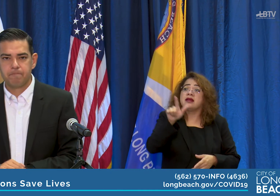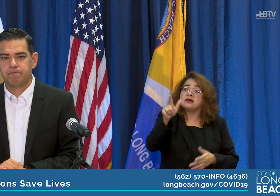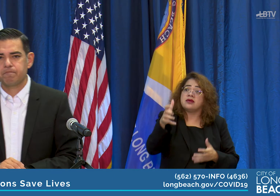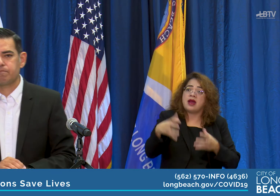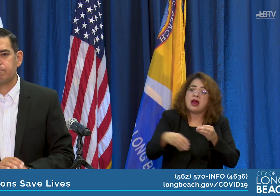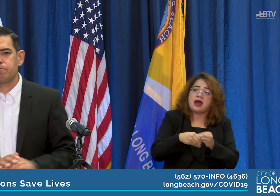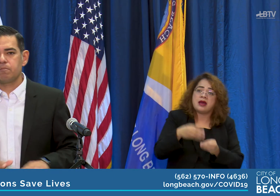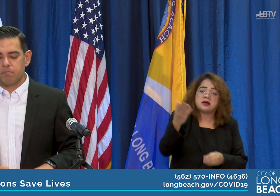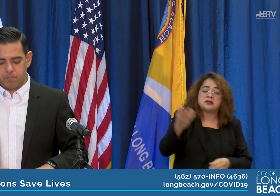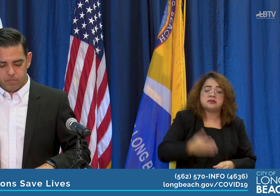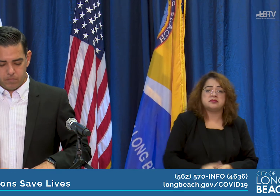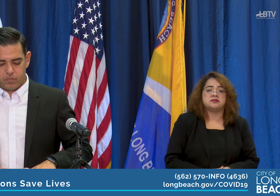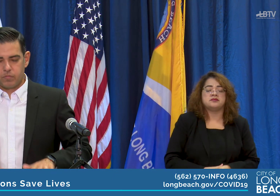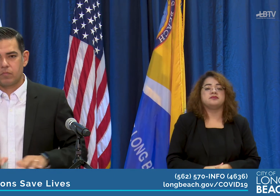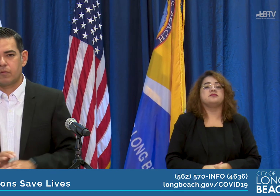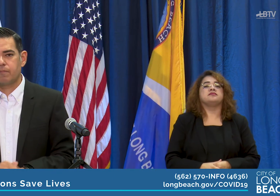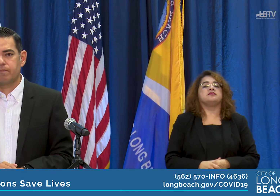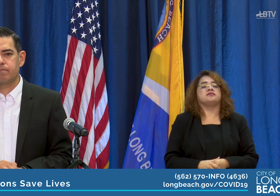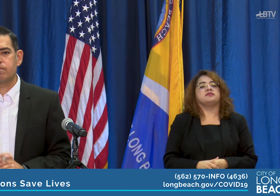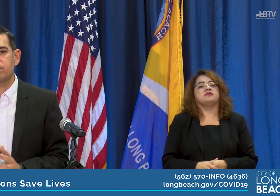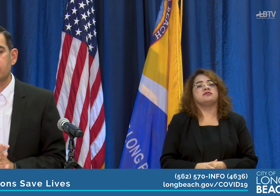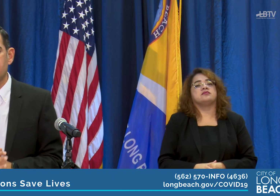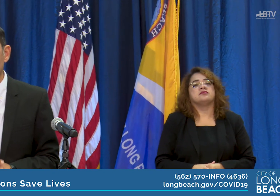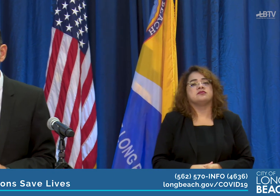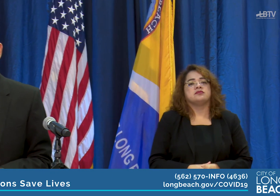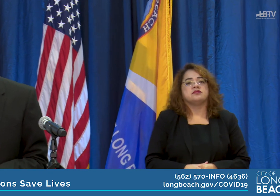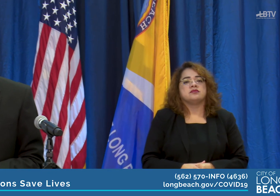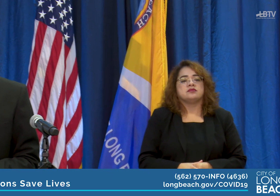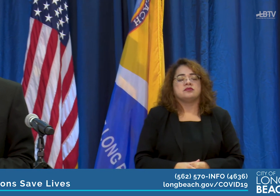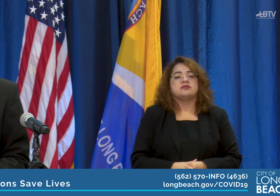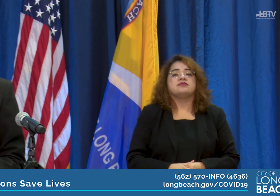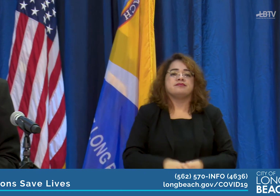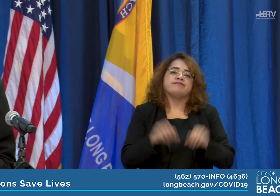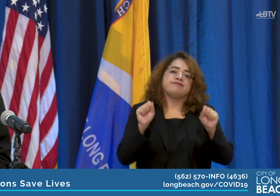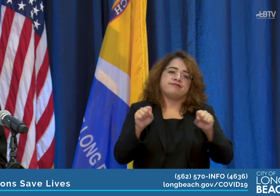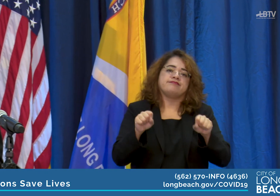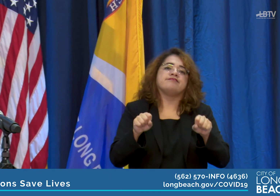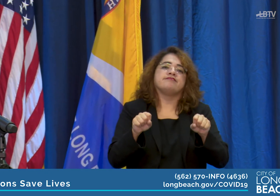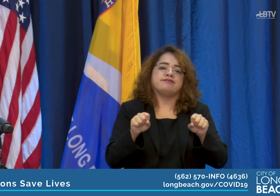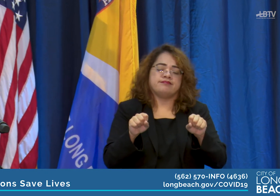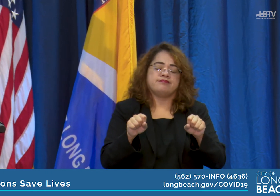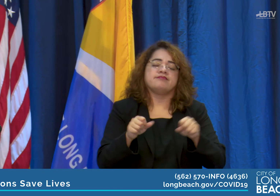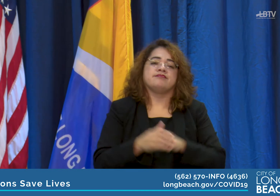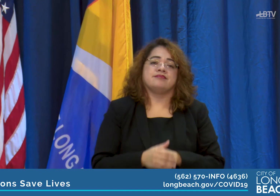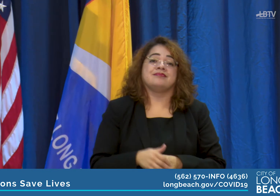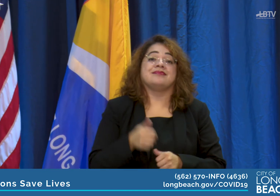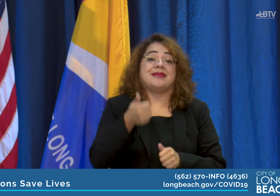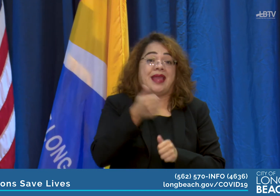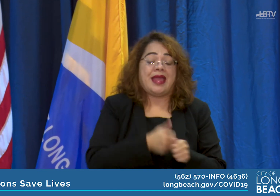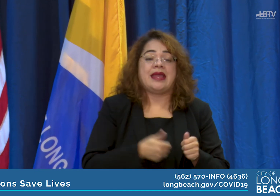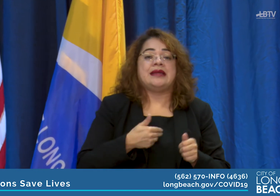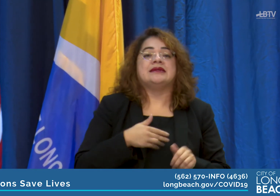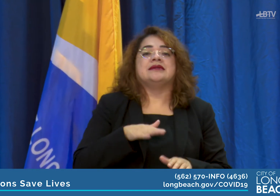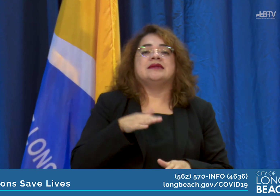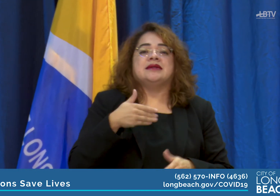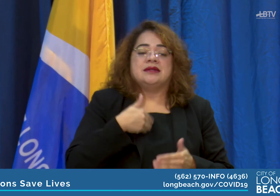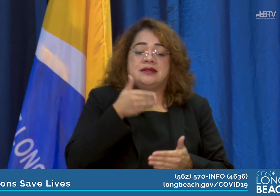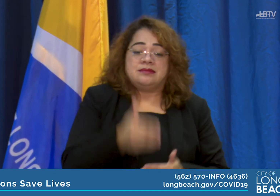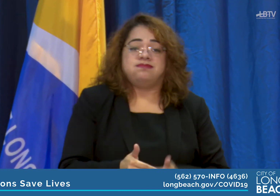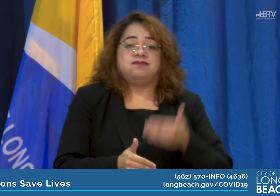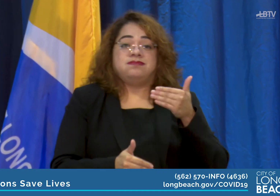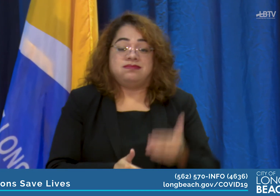Kelly go ahead. Yes I think you know each step that we take, we weigh very heavily in terms of